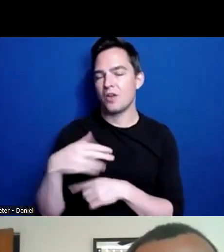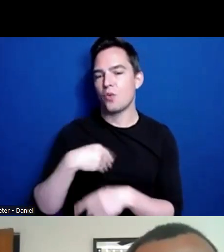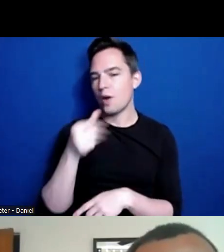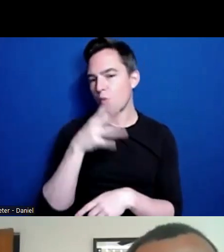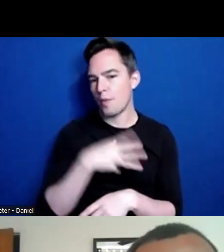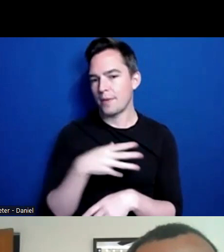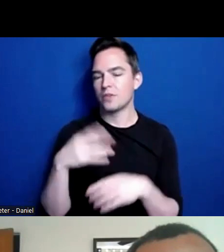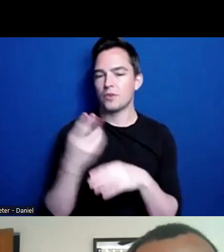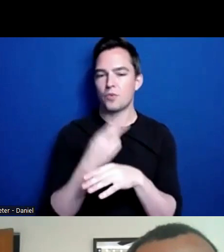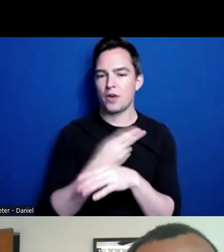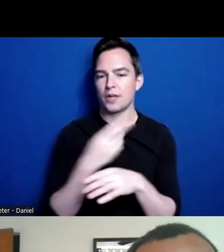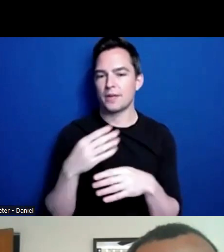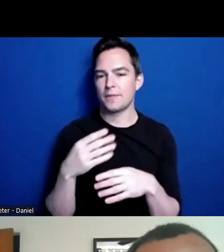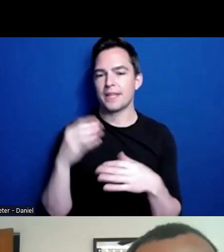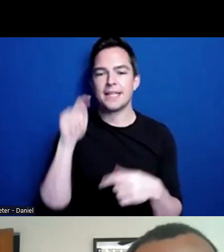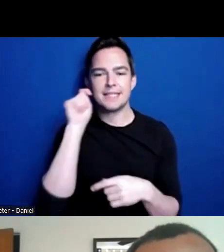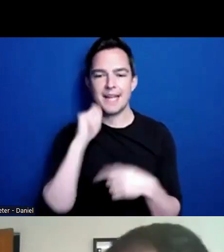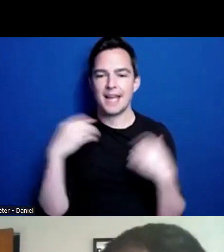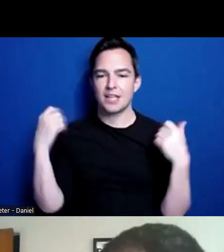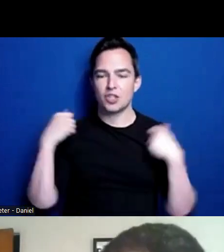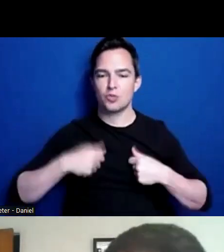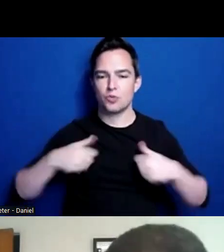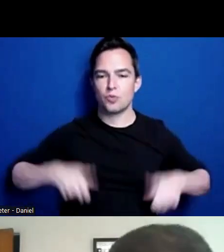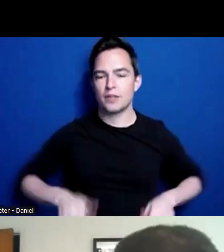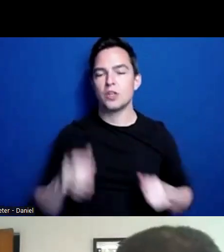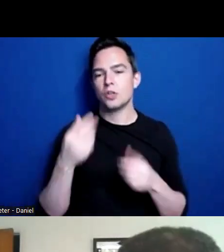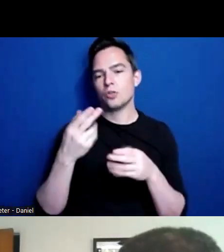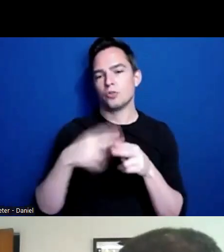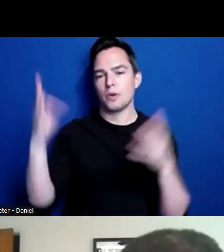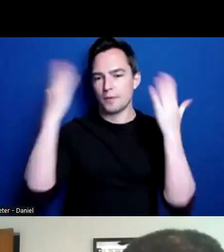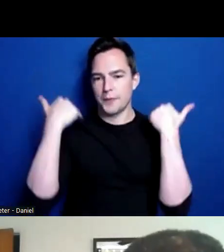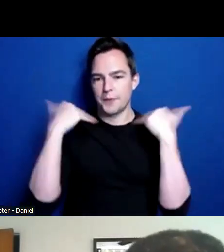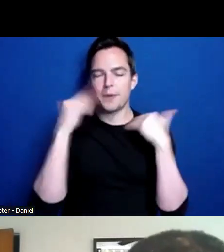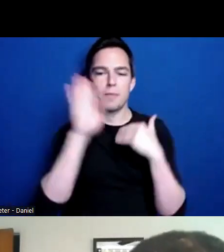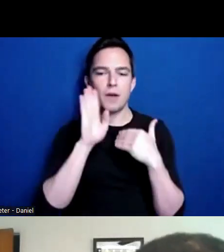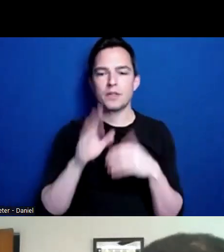wearing a tan sweater. I have short brown hair and my background is kind of a green